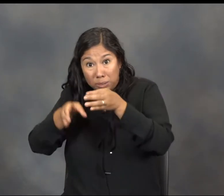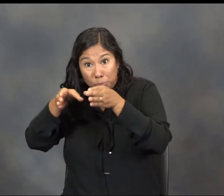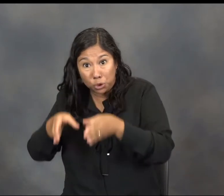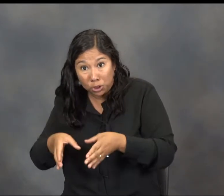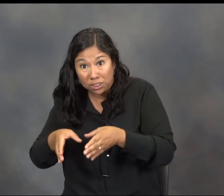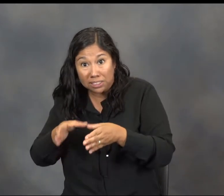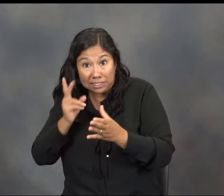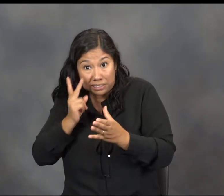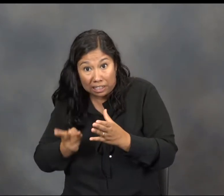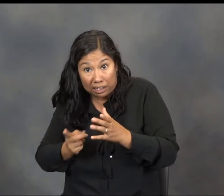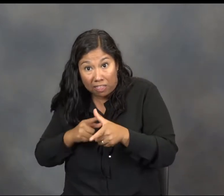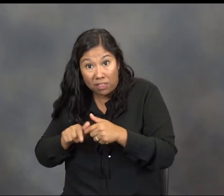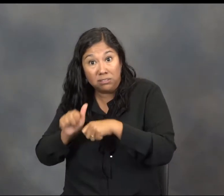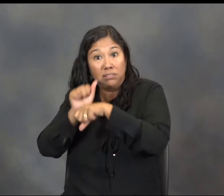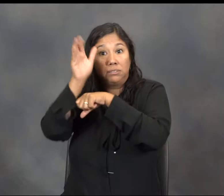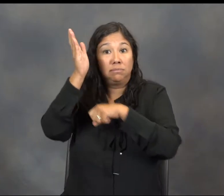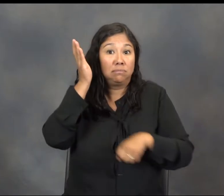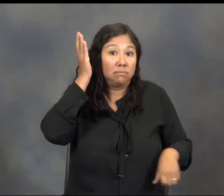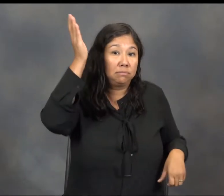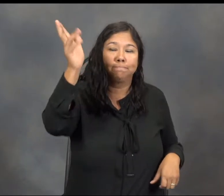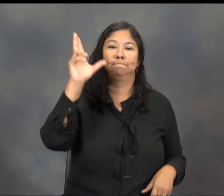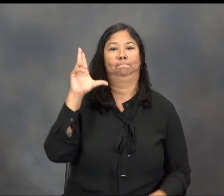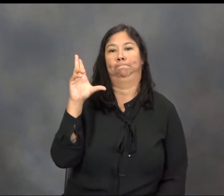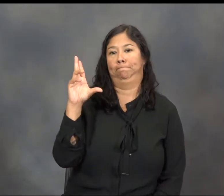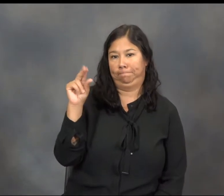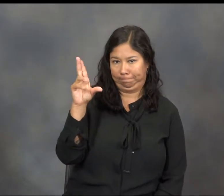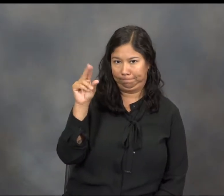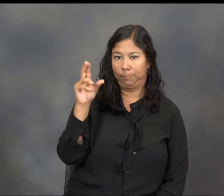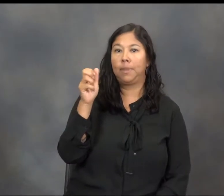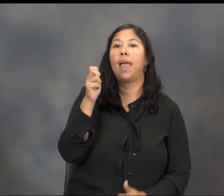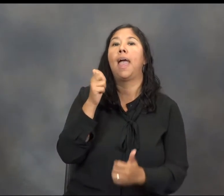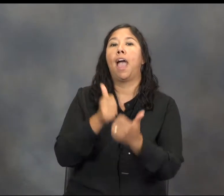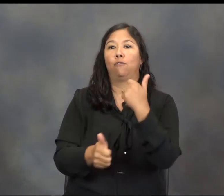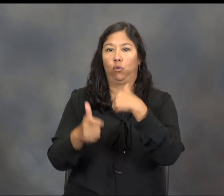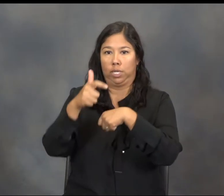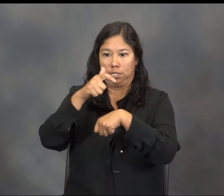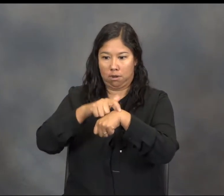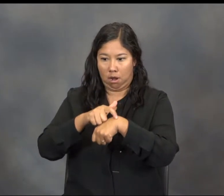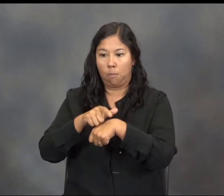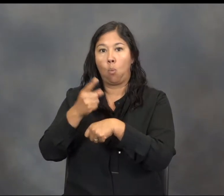Every tax return that we do here at the tax site is reviewed by a second volunteer